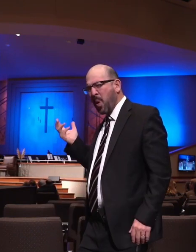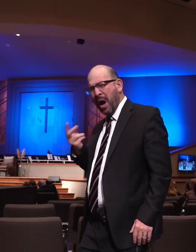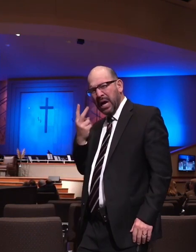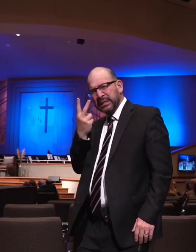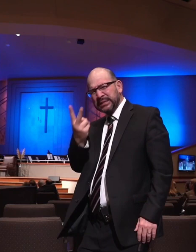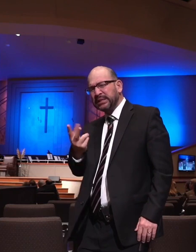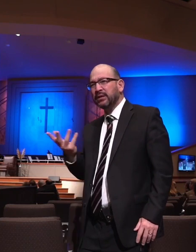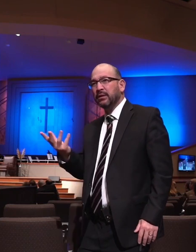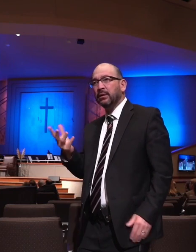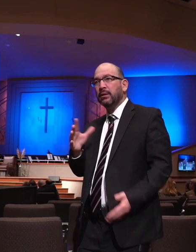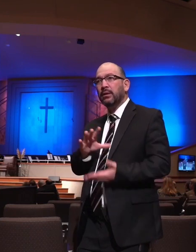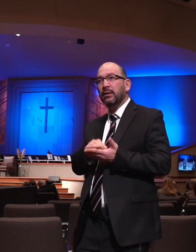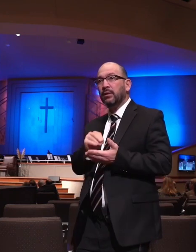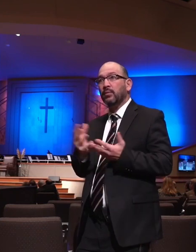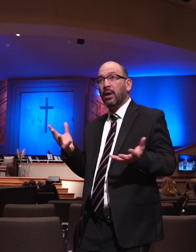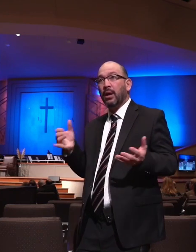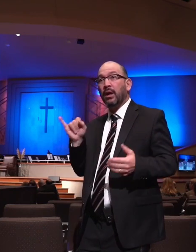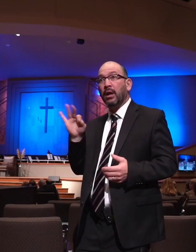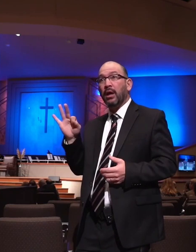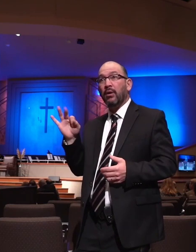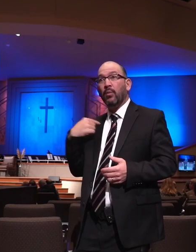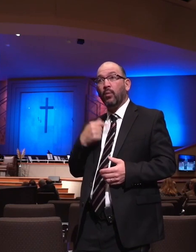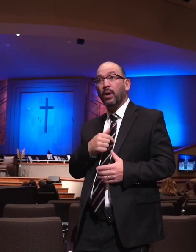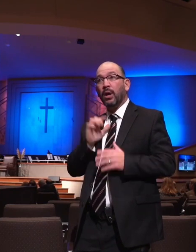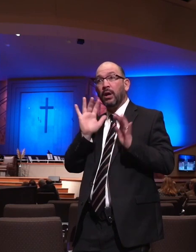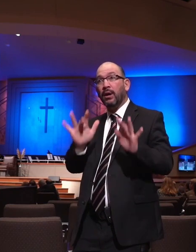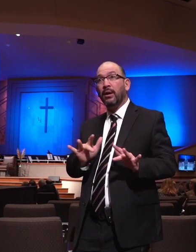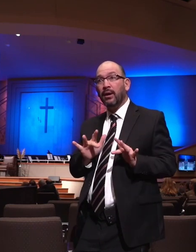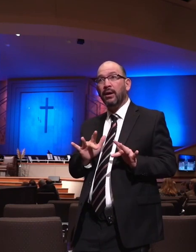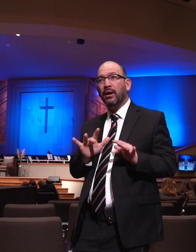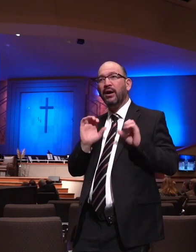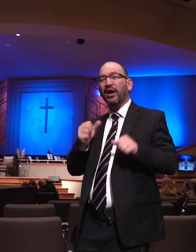I learned if you care you'll be able to share